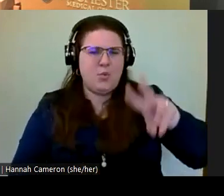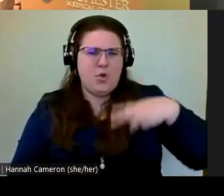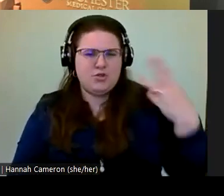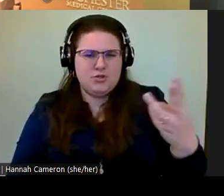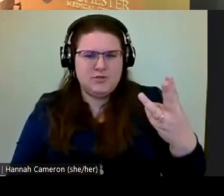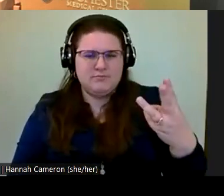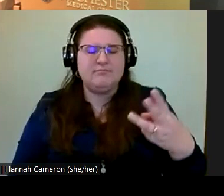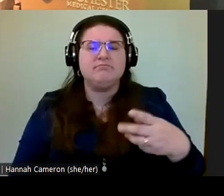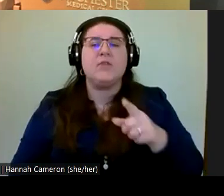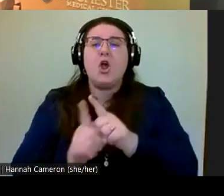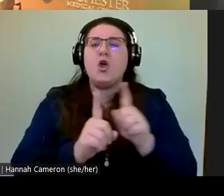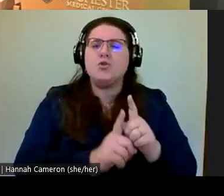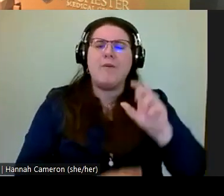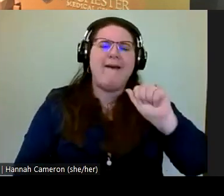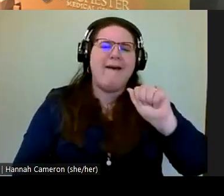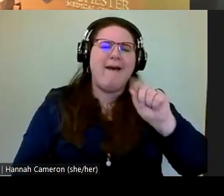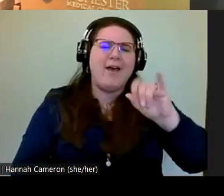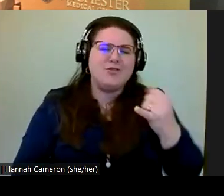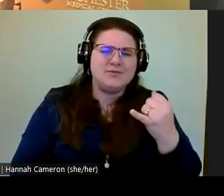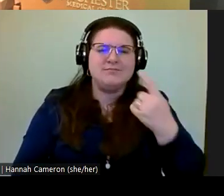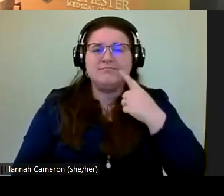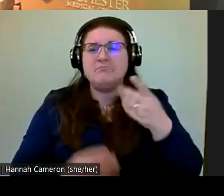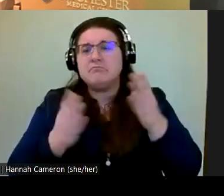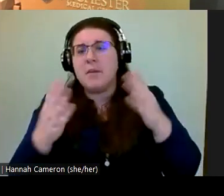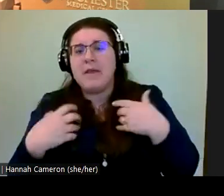appointments as professor in the School of Public Health Department of Health Services